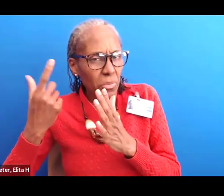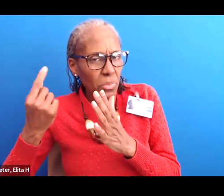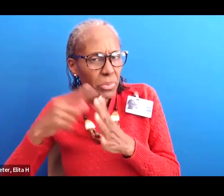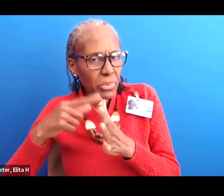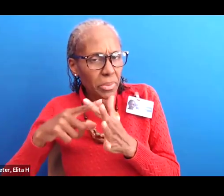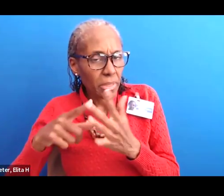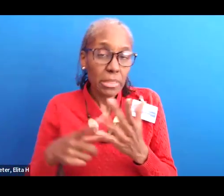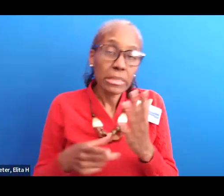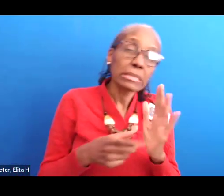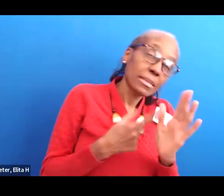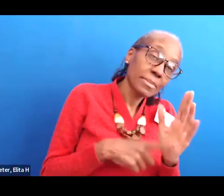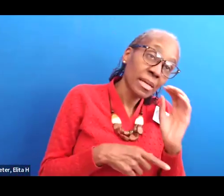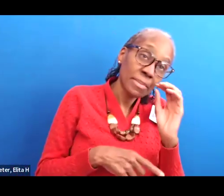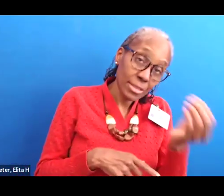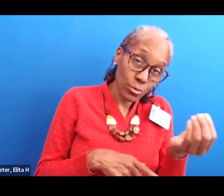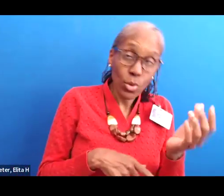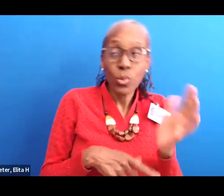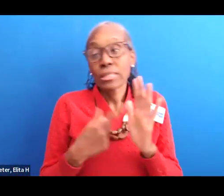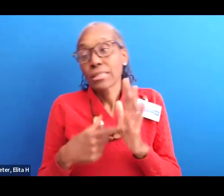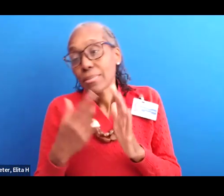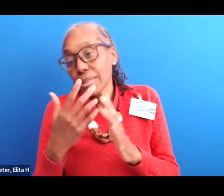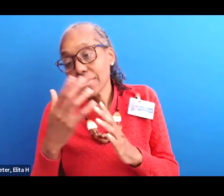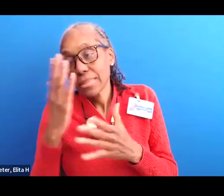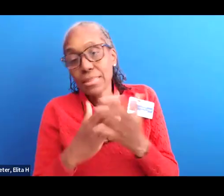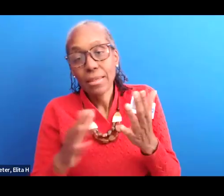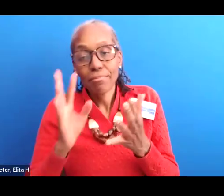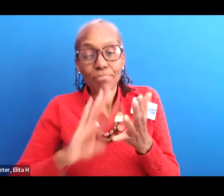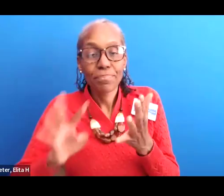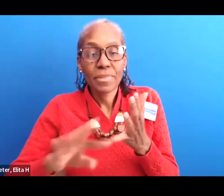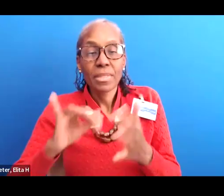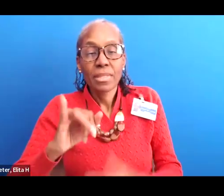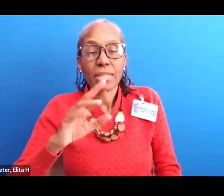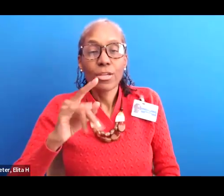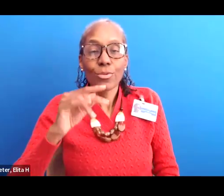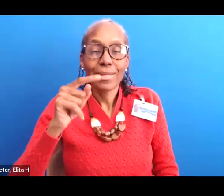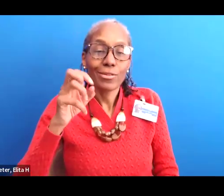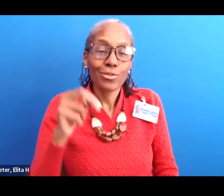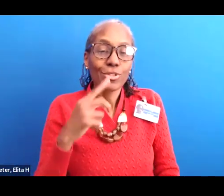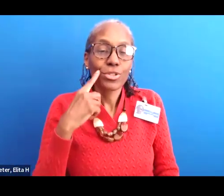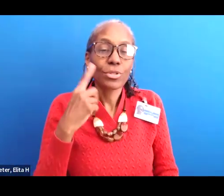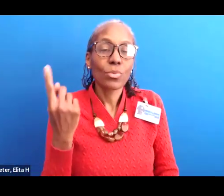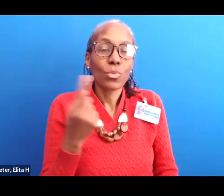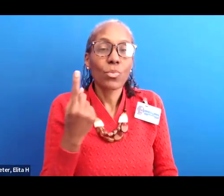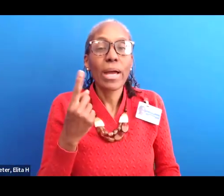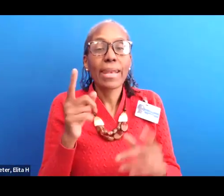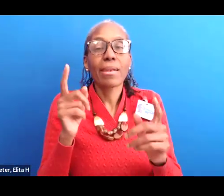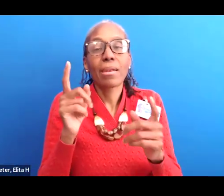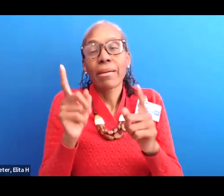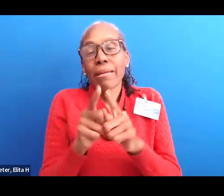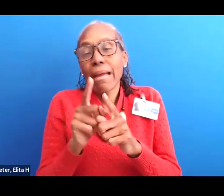Sometimes irrigation when the catheter's changed or it might be as needed kind of thing.